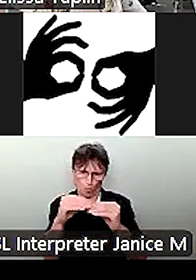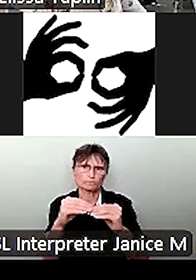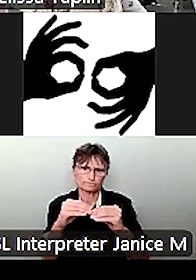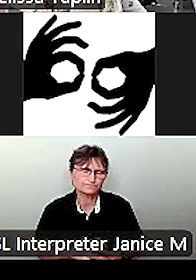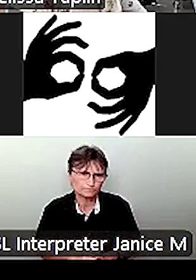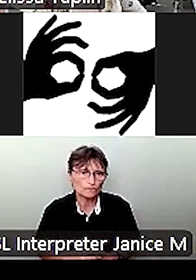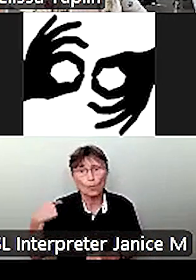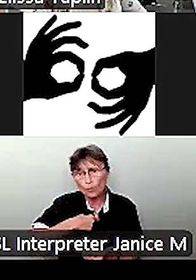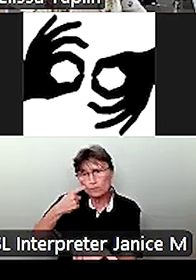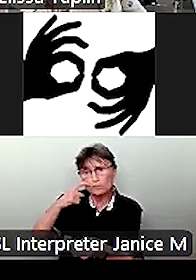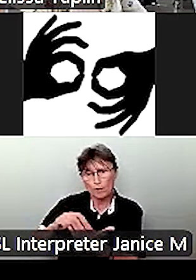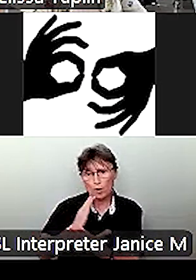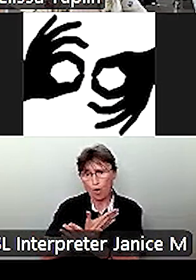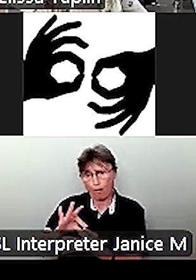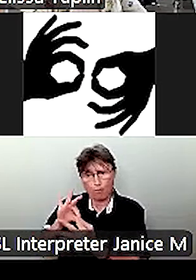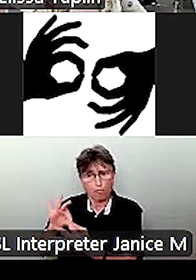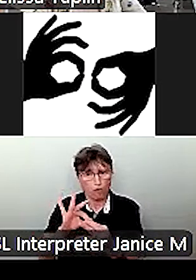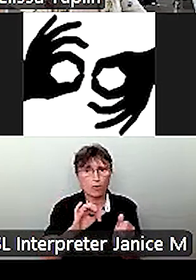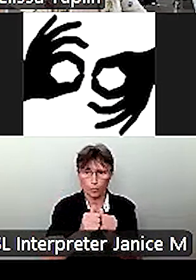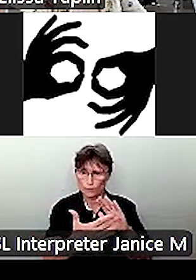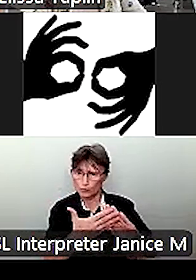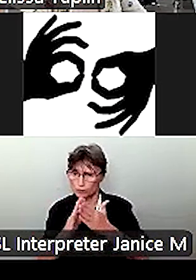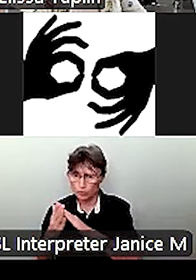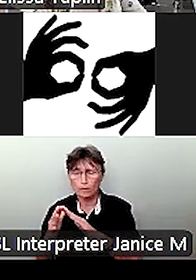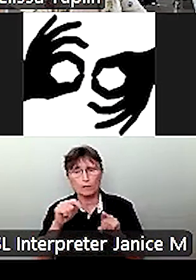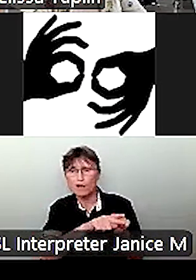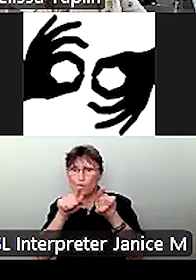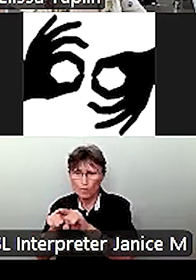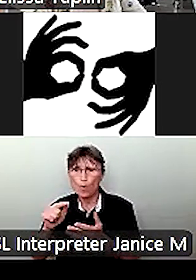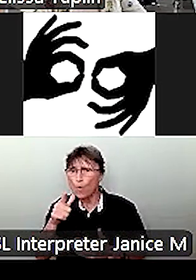particularly those most directly affected, about the specific challenges that exist